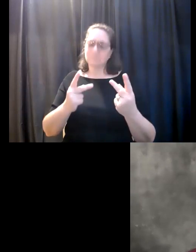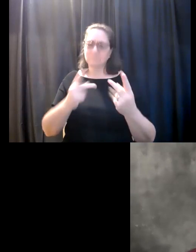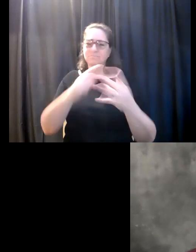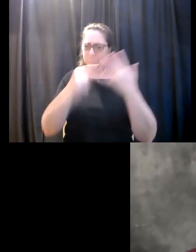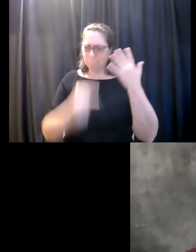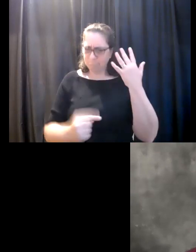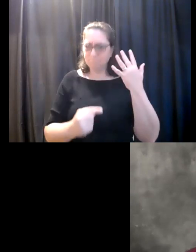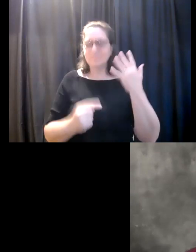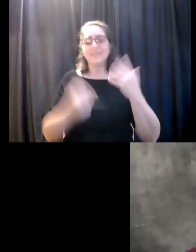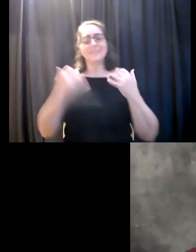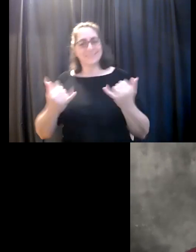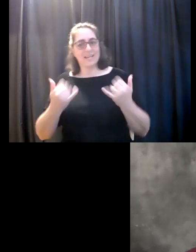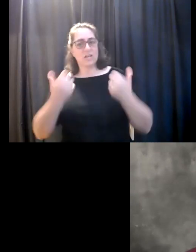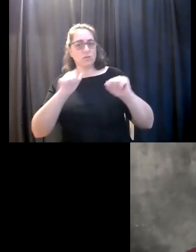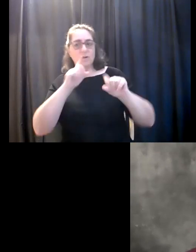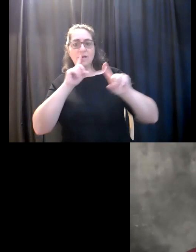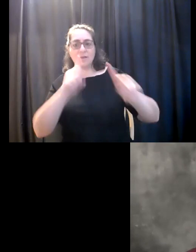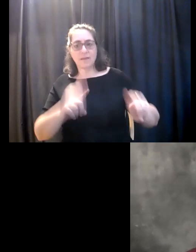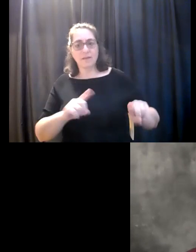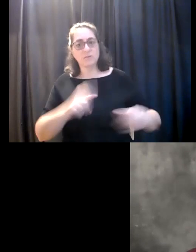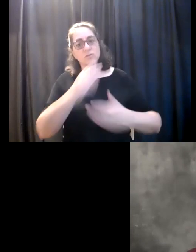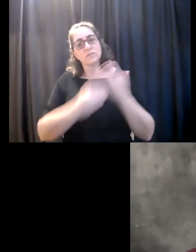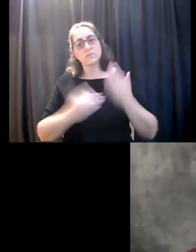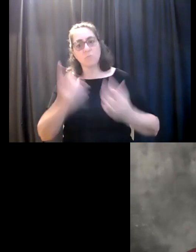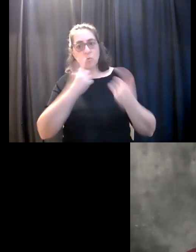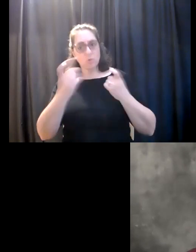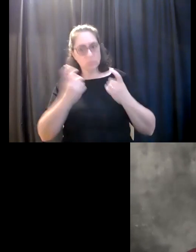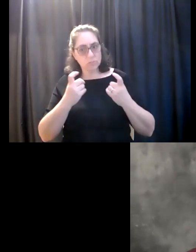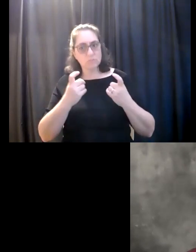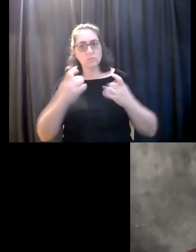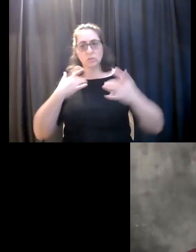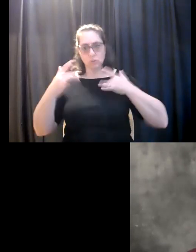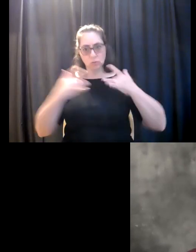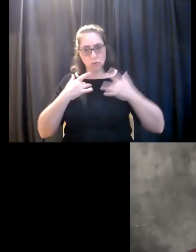persisting, and trying to be flexible while everything around us changes.